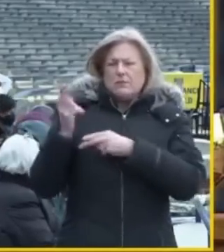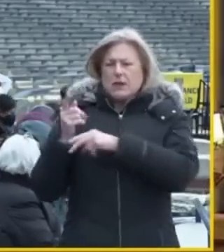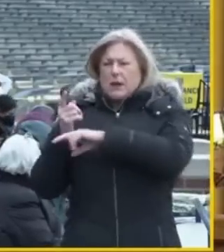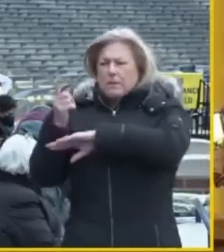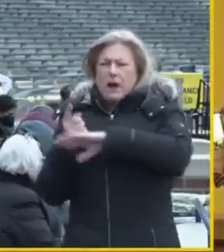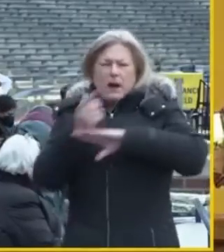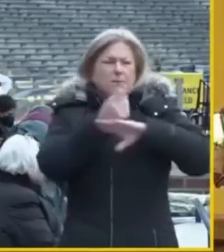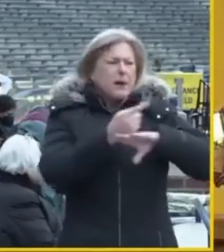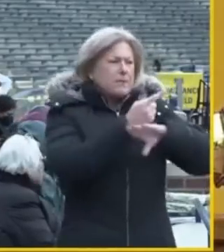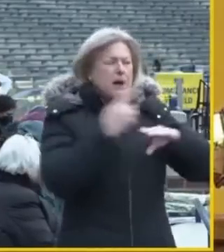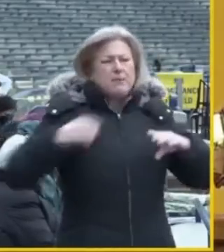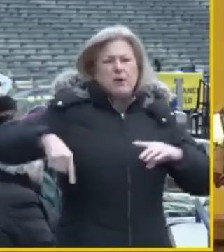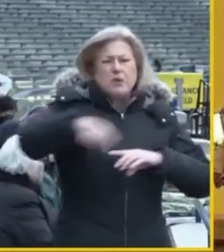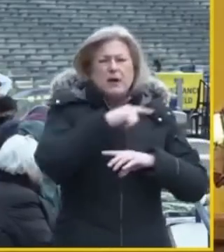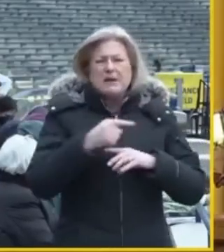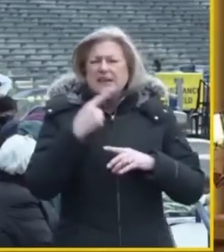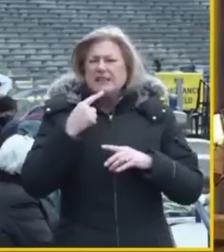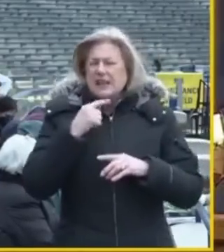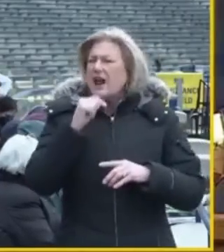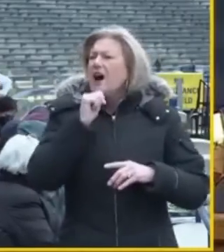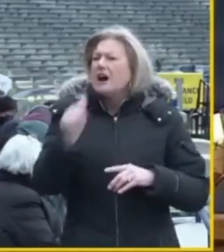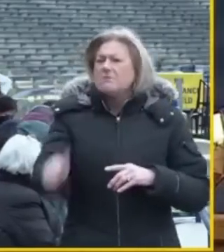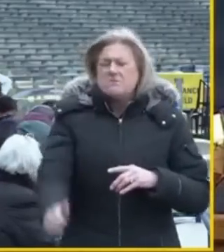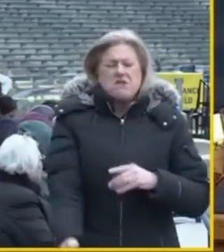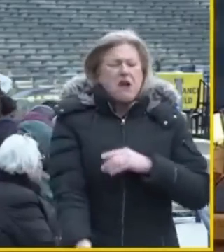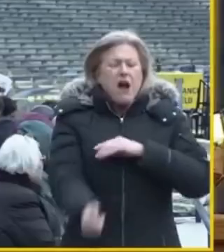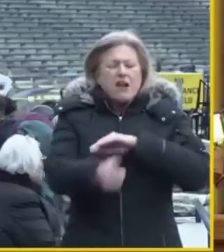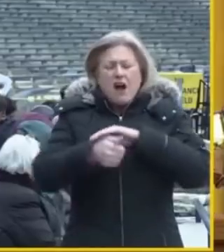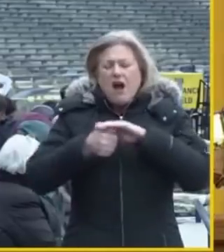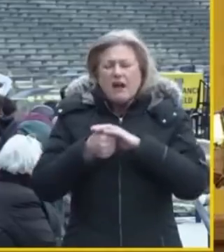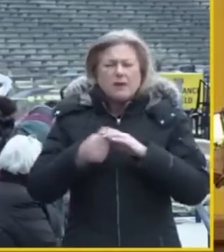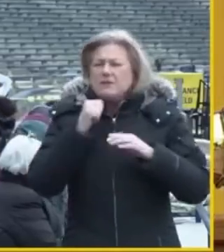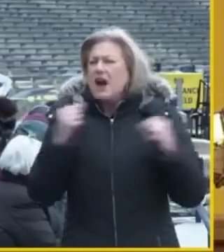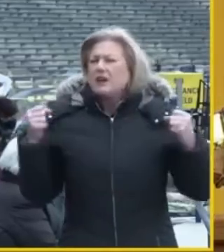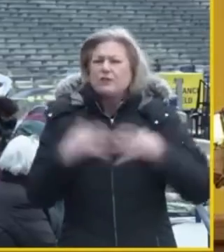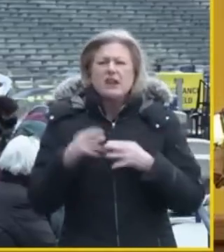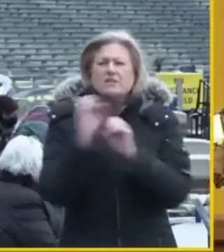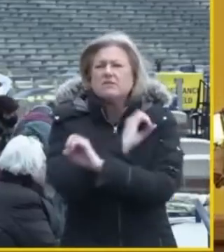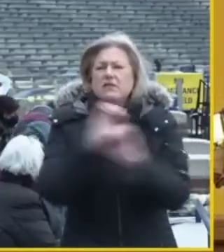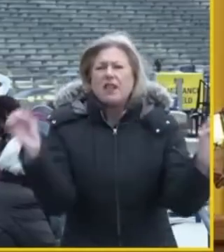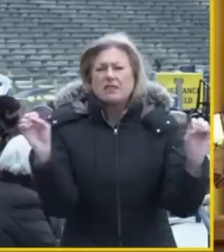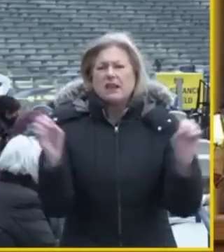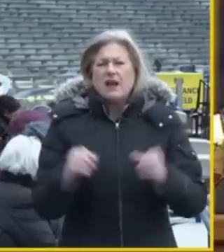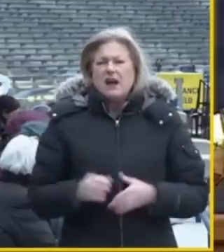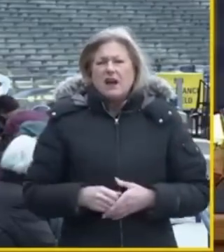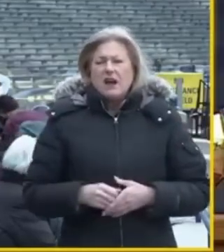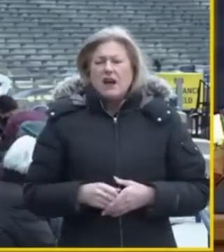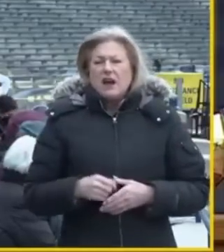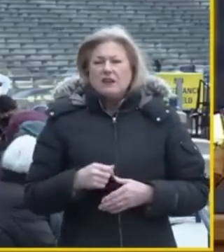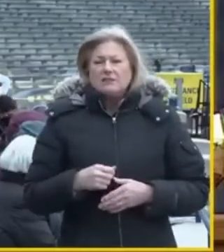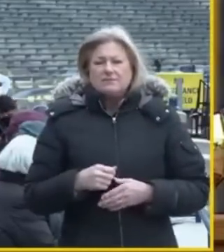and I am not afraid of anyone or anything." I took a beat, yeah.